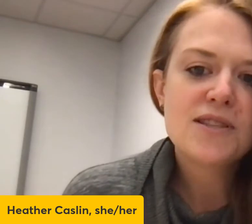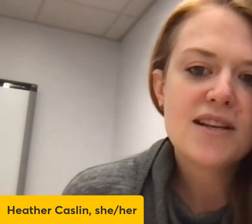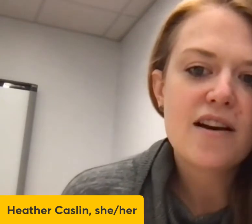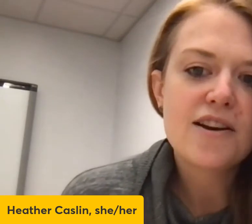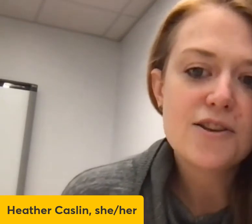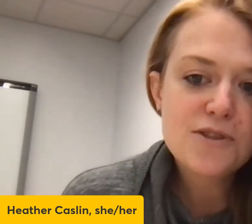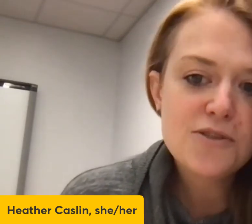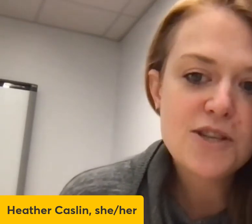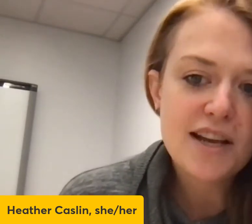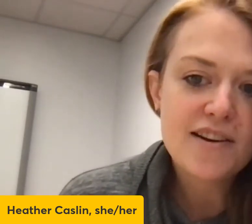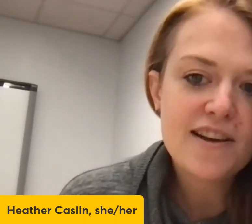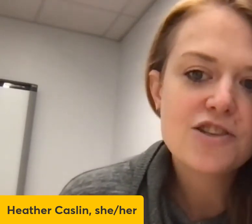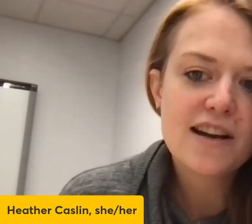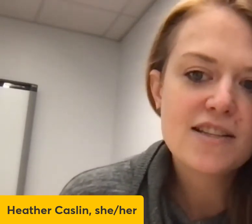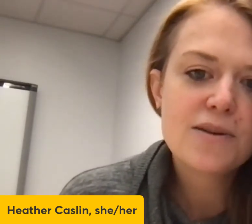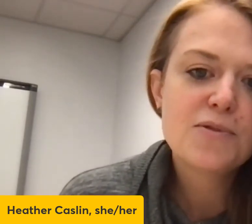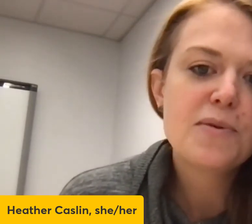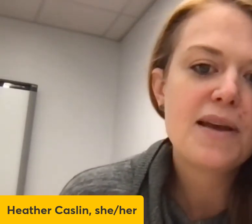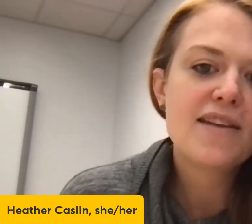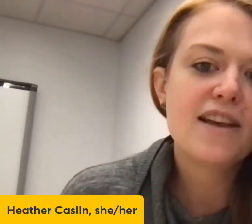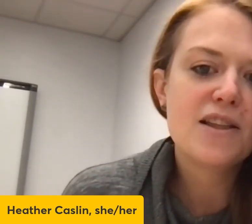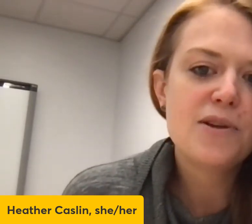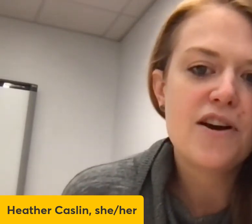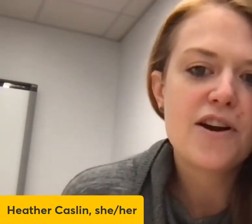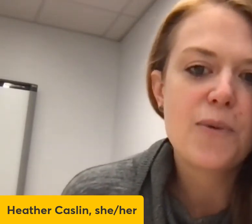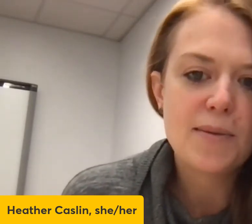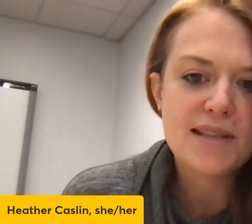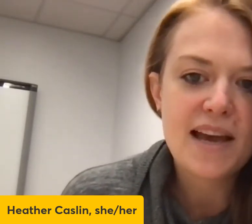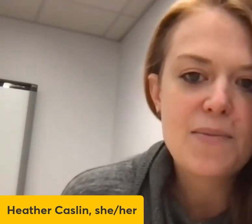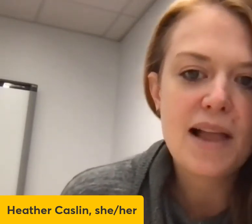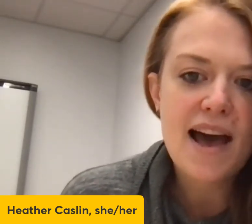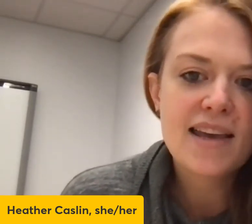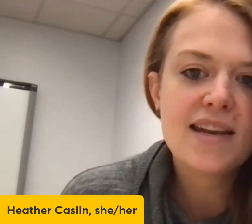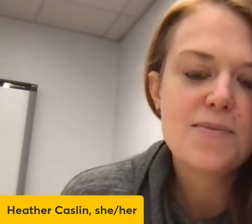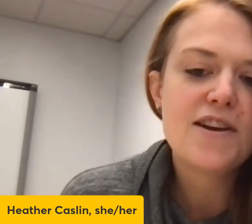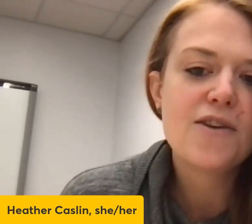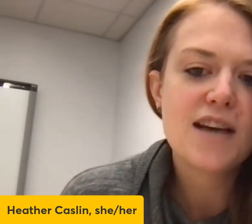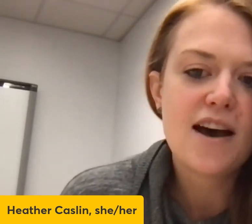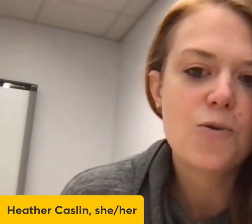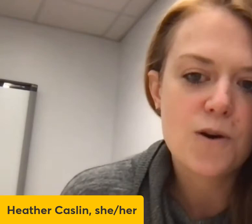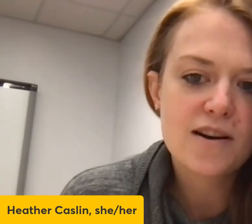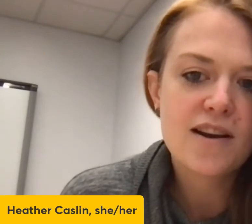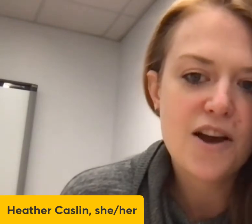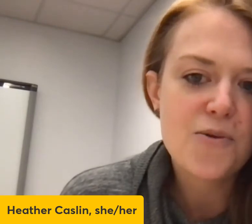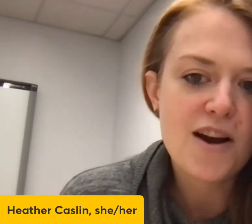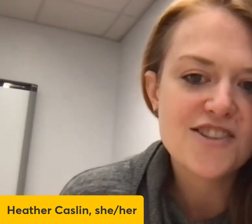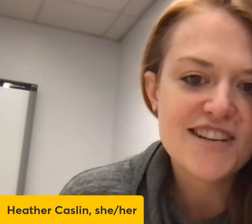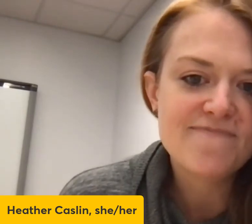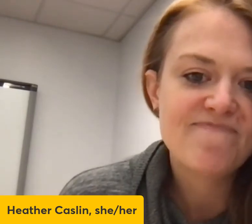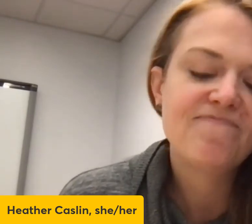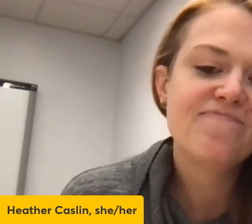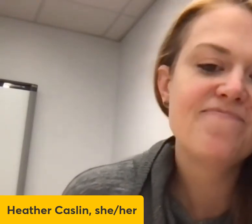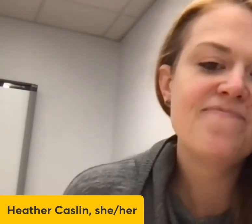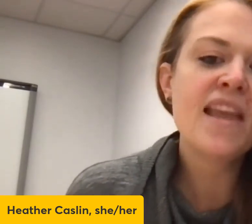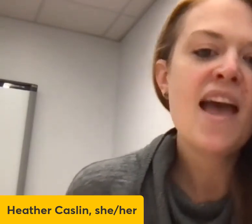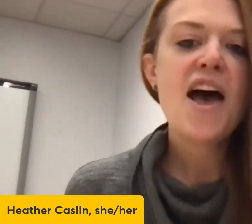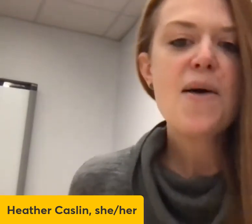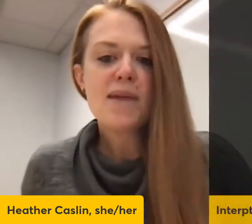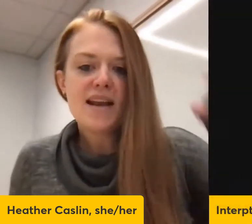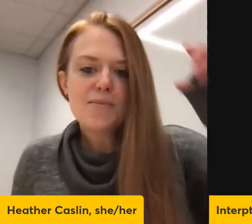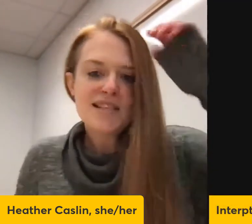posted on our YouTube channel and transcripts will be made available on our website blackened immuno.org o RG My name is